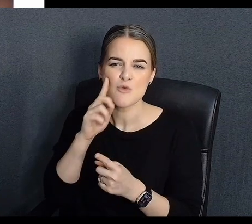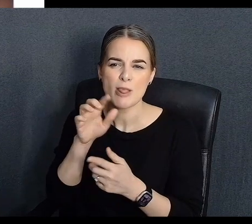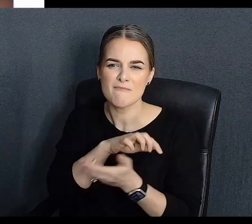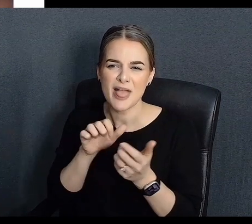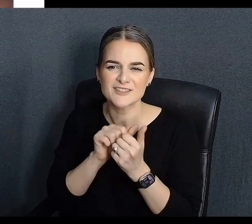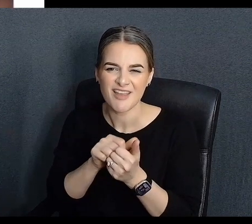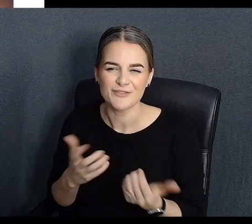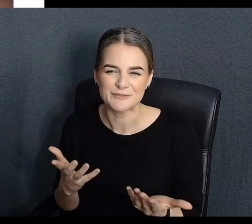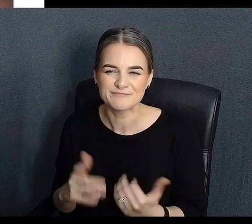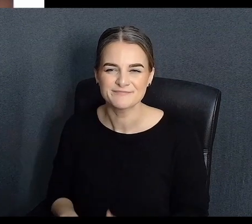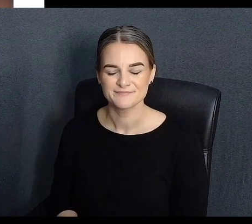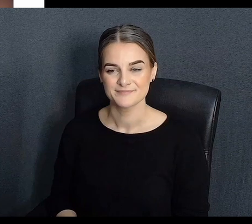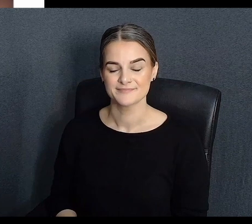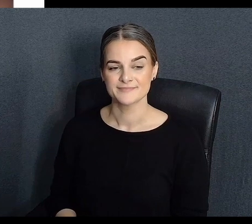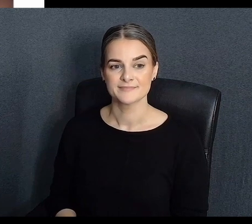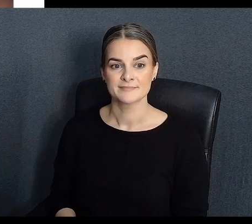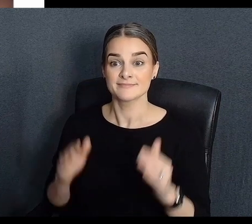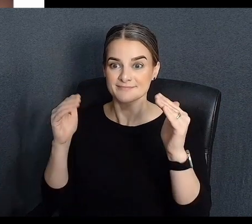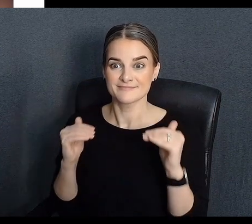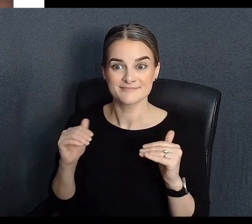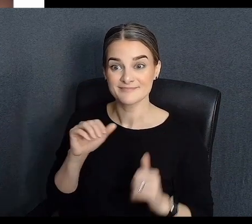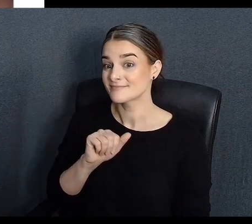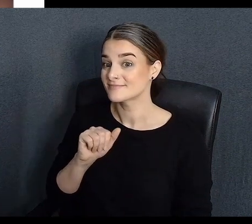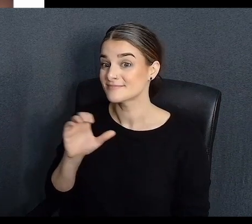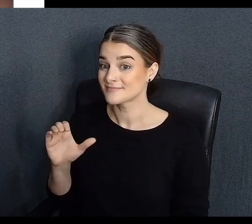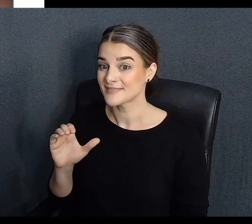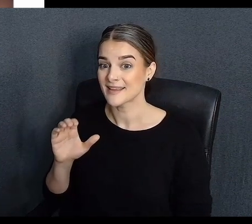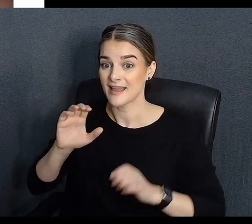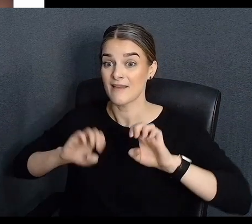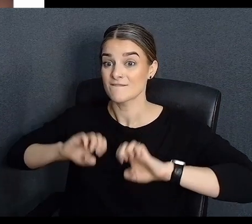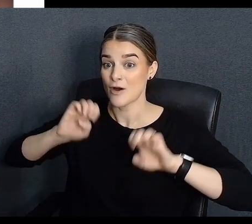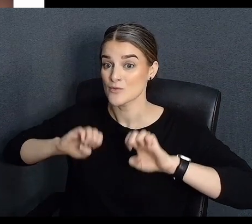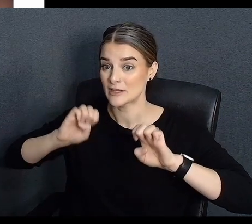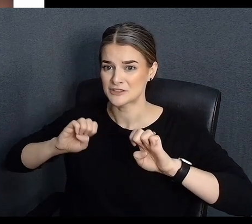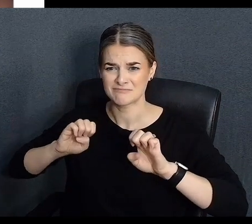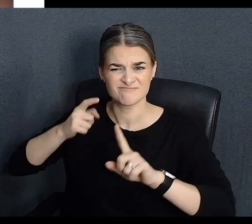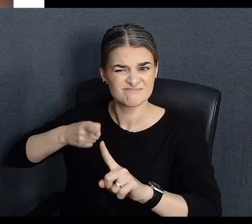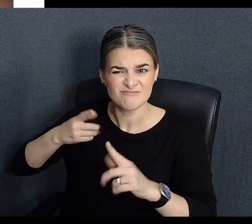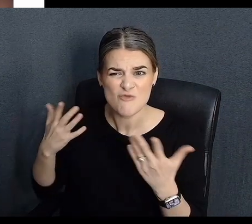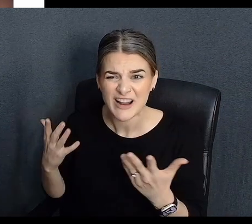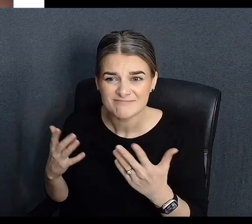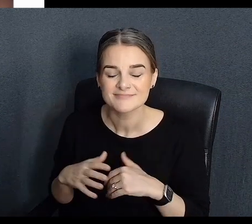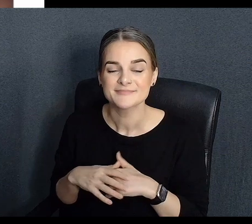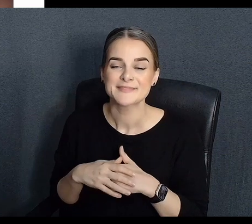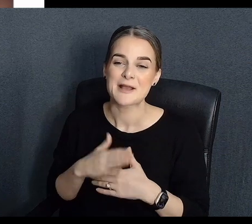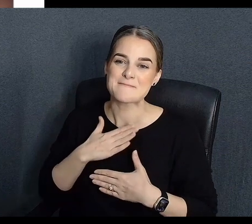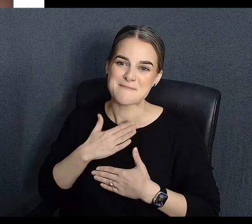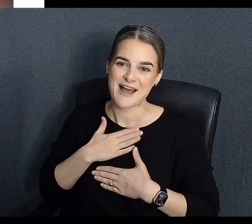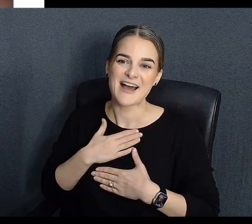So the next part, what is an AAC evaluation? In my practice, we tend to look at AAC evaluations